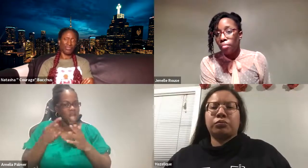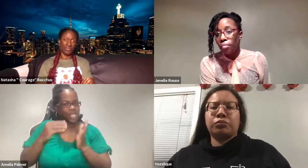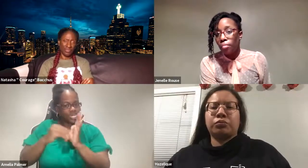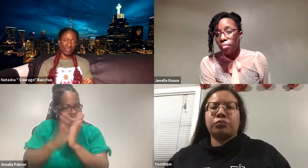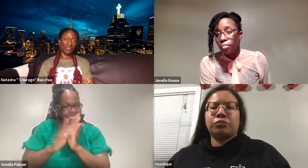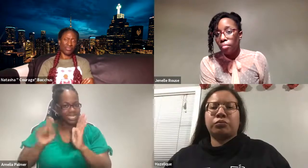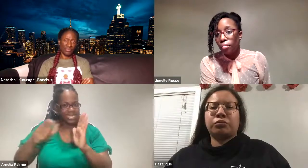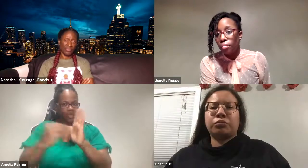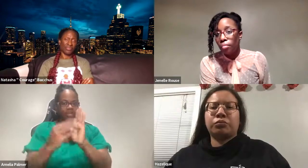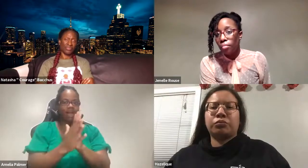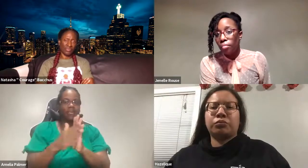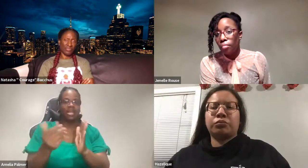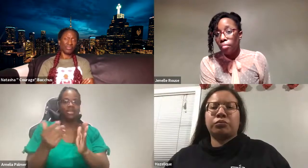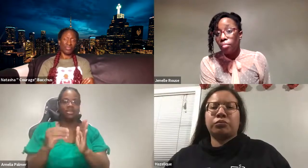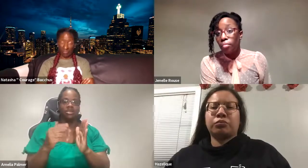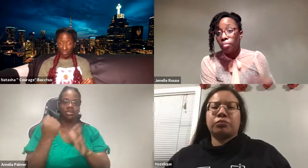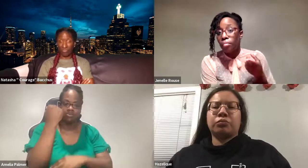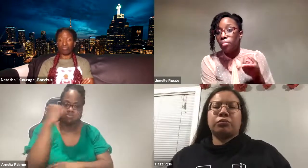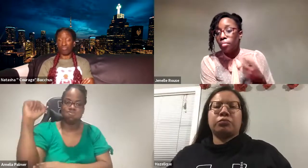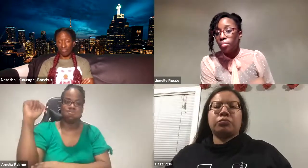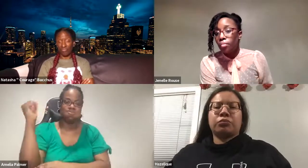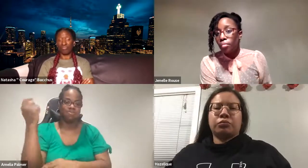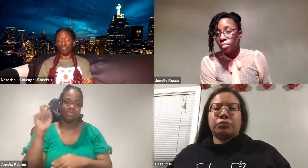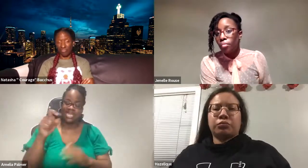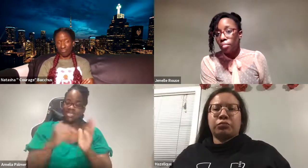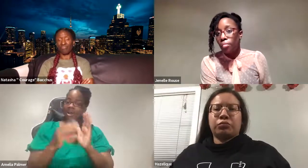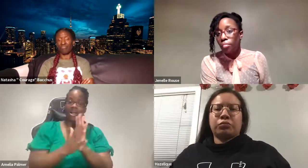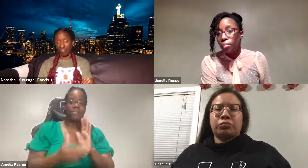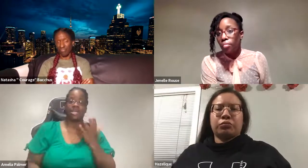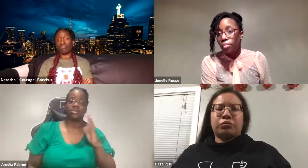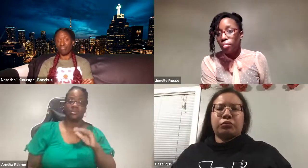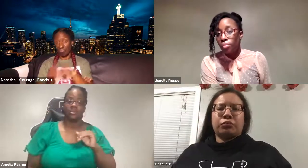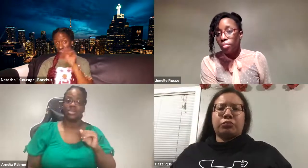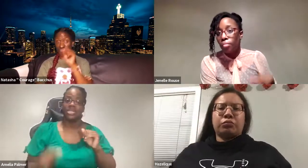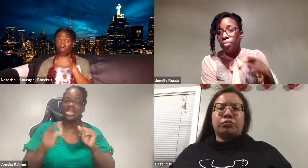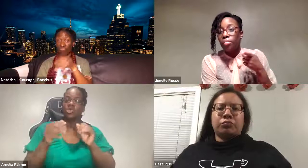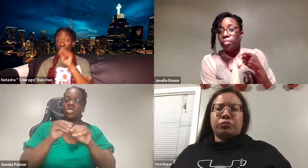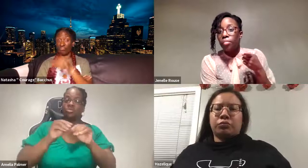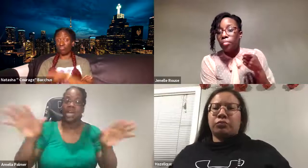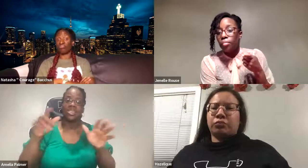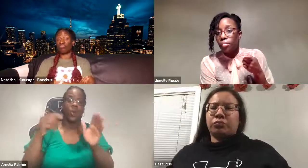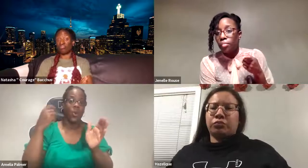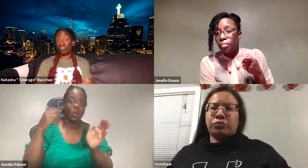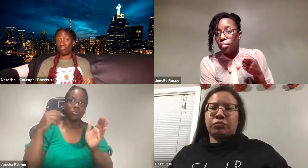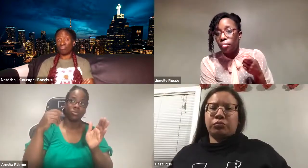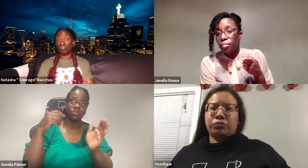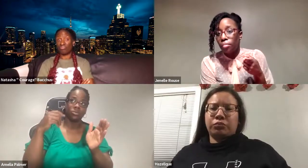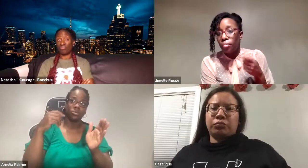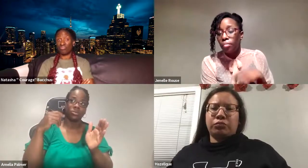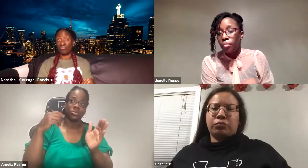outside of the schools that language hasn't been taught and so these records need to be kept of our history, we need to keep advocating because without it